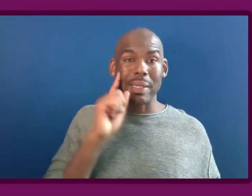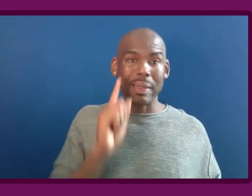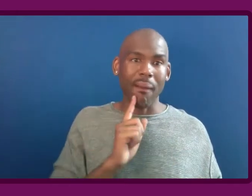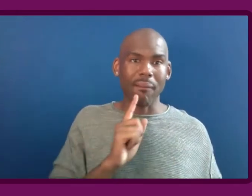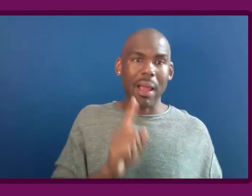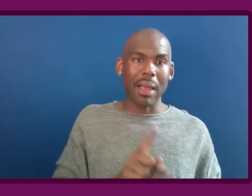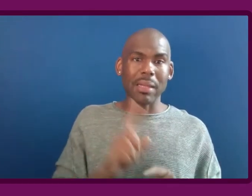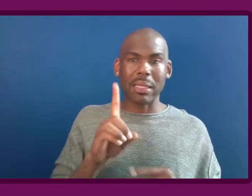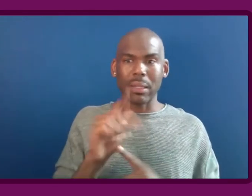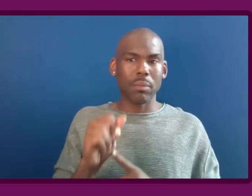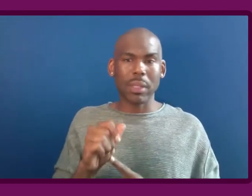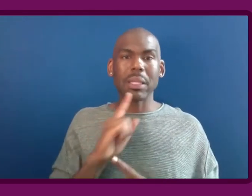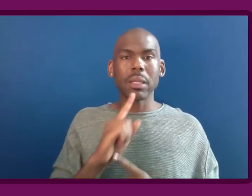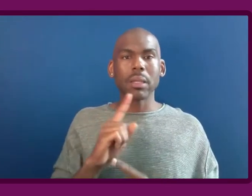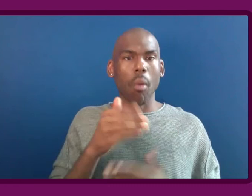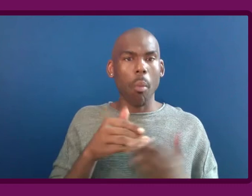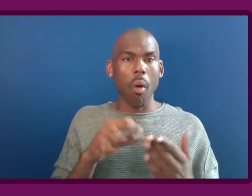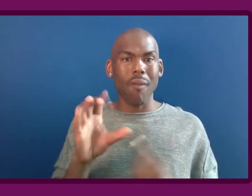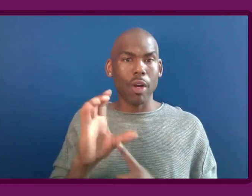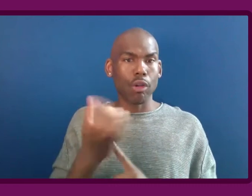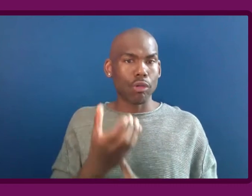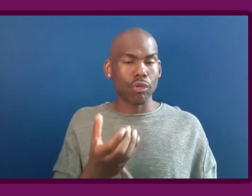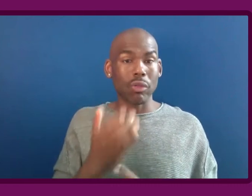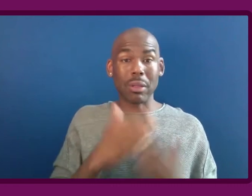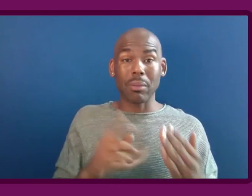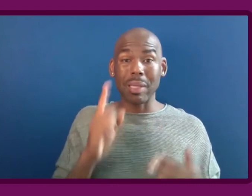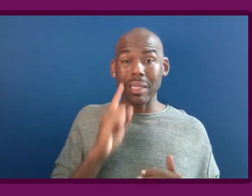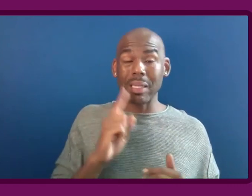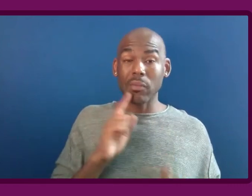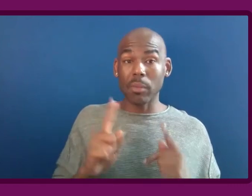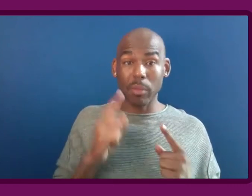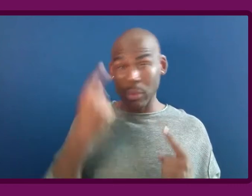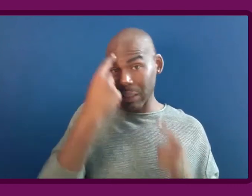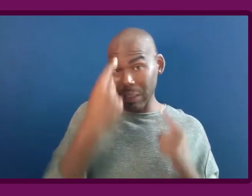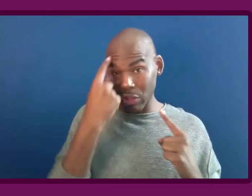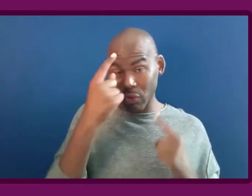being deaf a disability. It's part of a culture, for example. There's some deaf people who consider